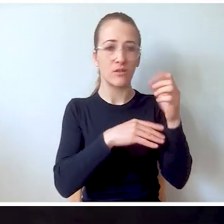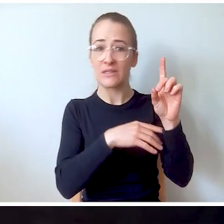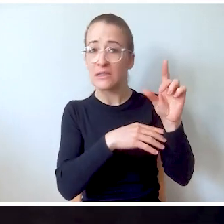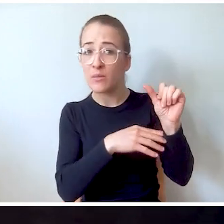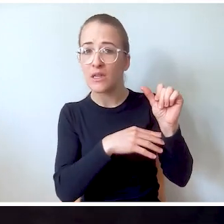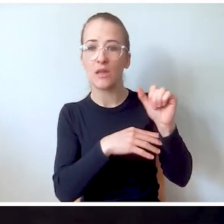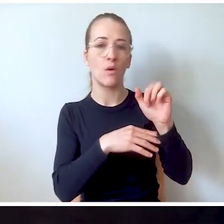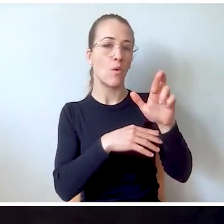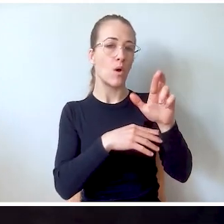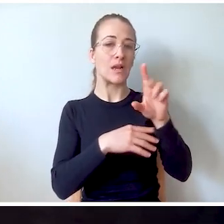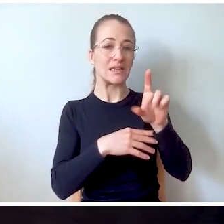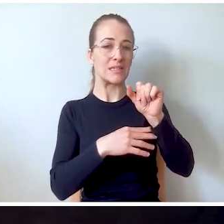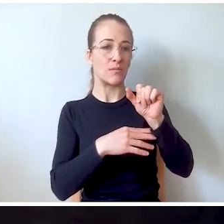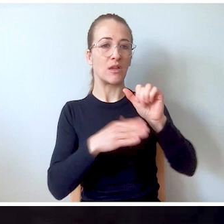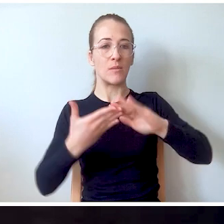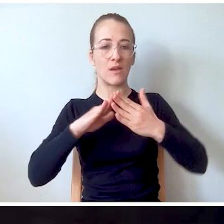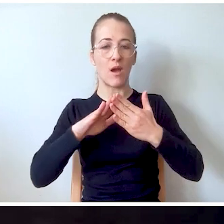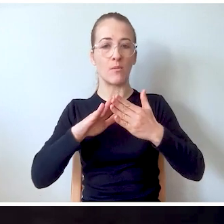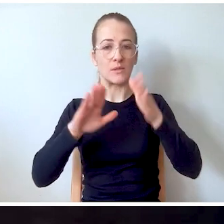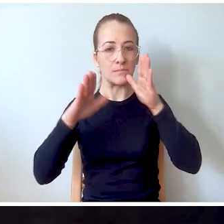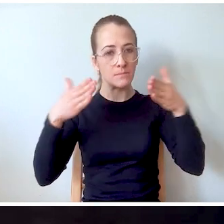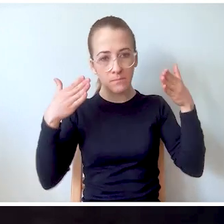Or that disability then becomes the central focus